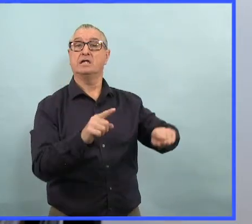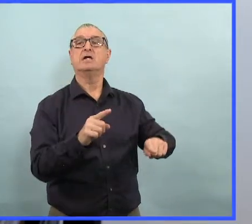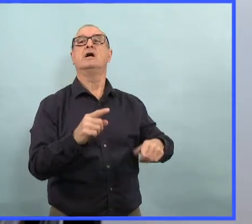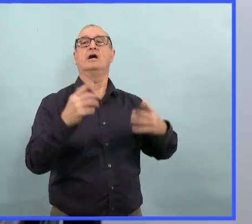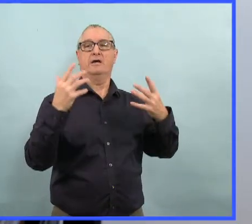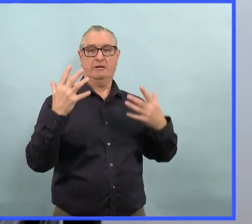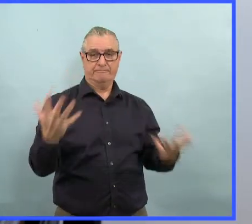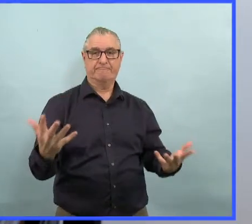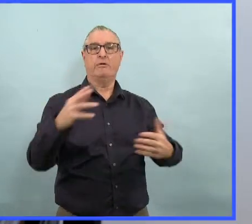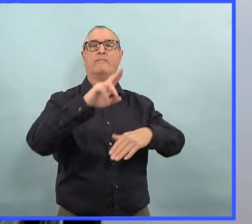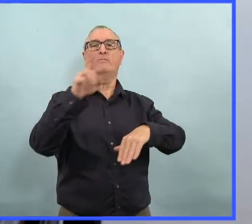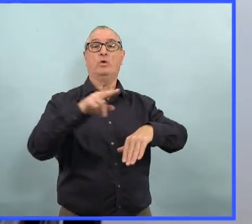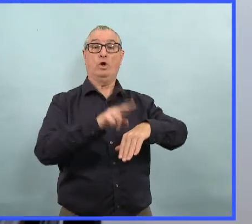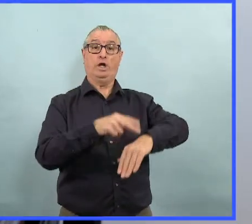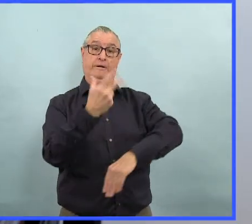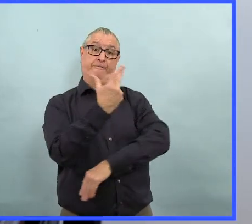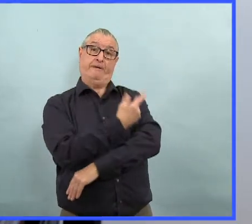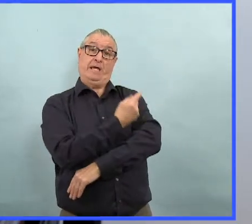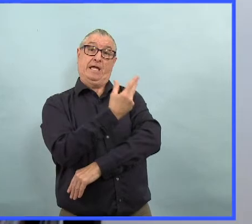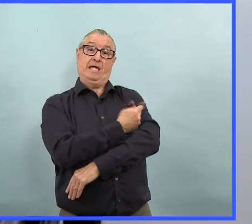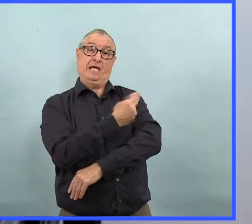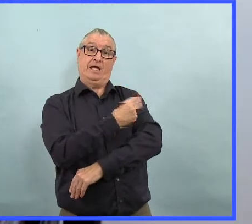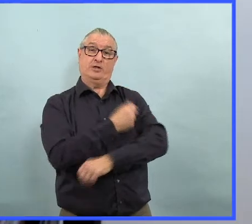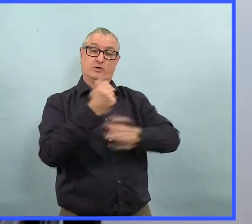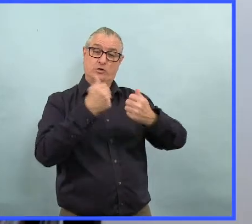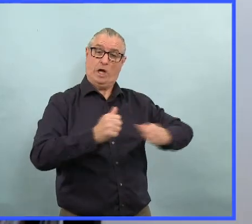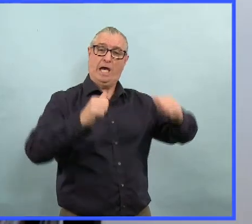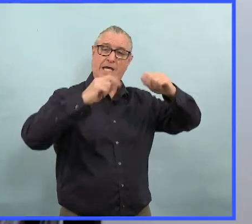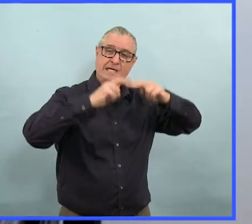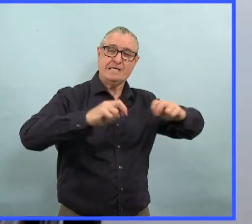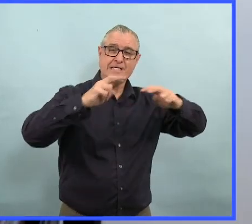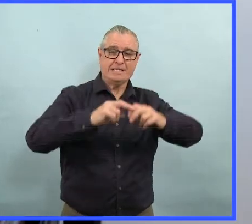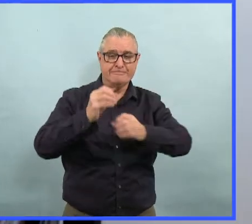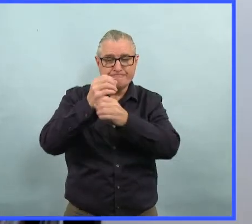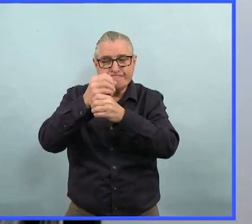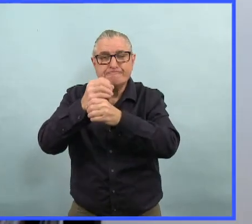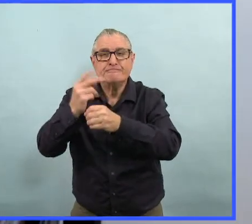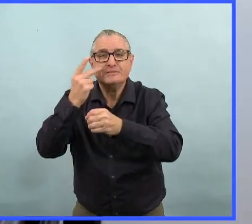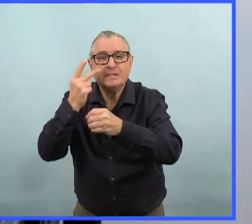the parts of the virus that are the most common to all variants so that's true whether we're talking